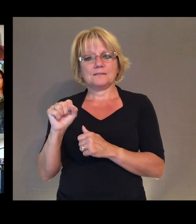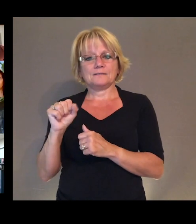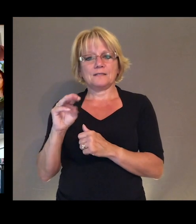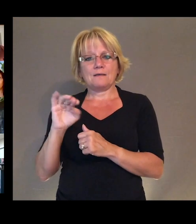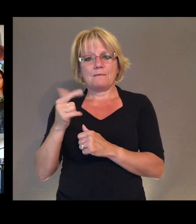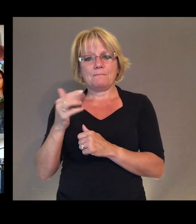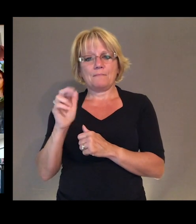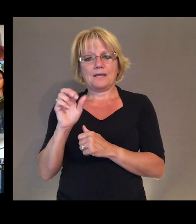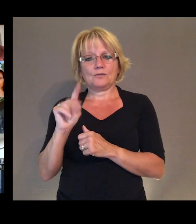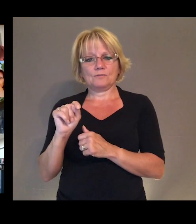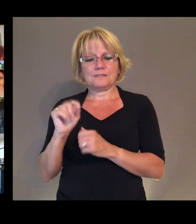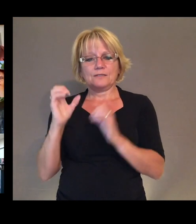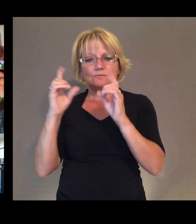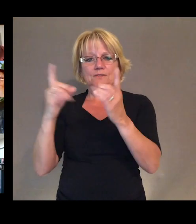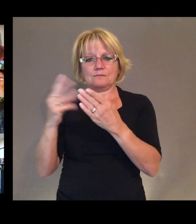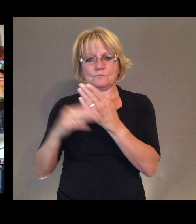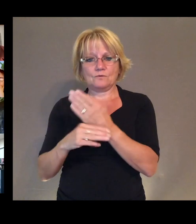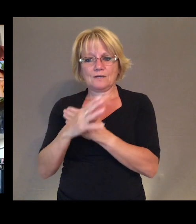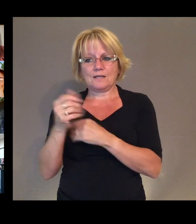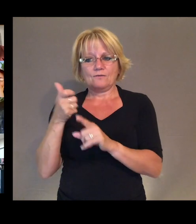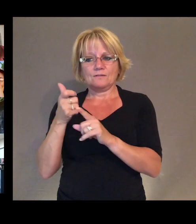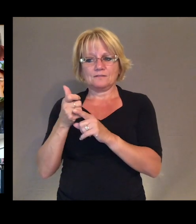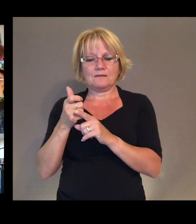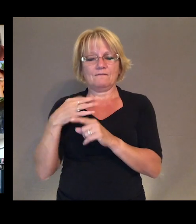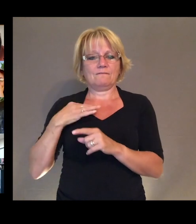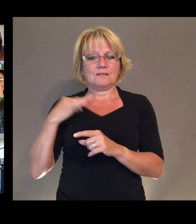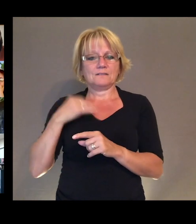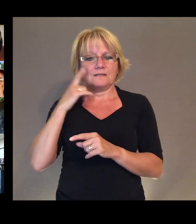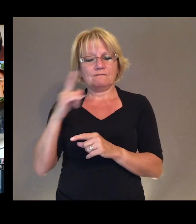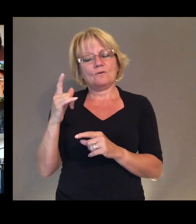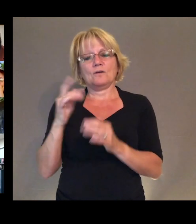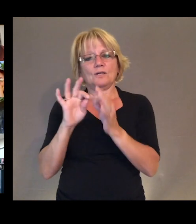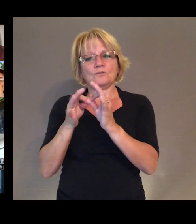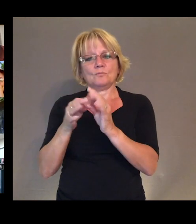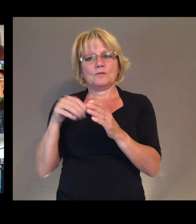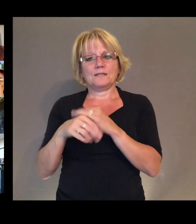and volunteered as an interpreter for medical, for a medical mission in Honduras last summer.